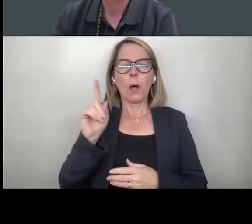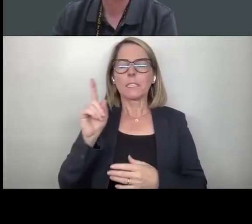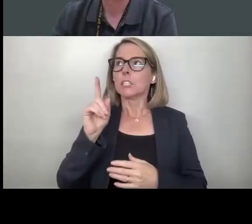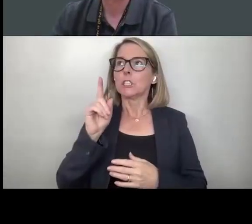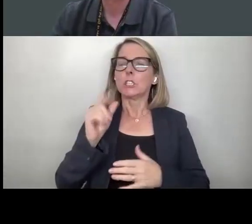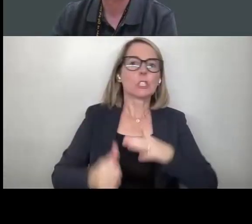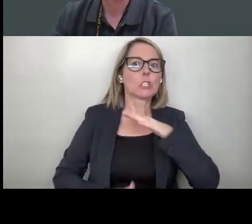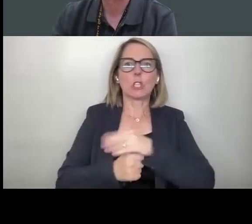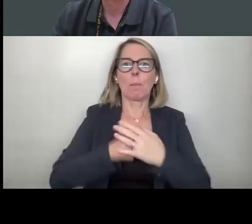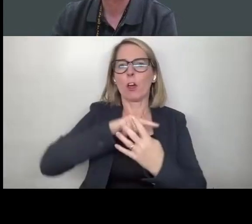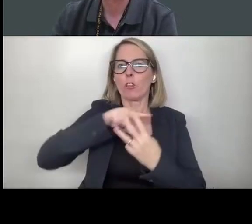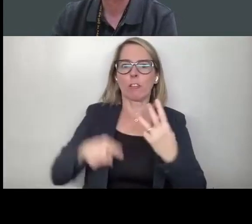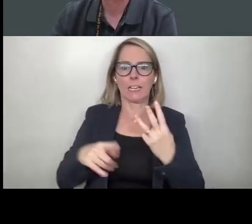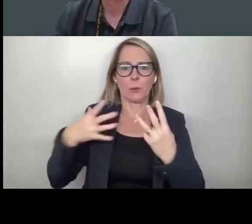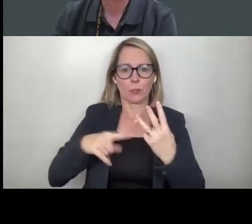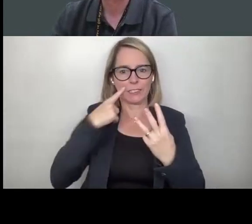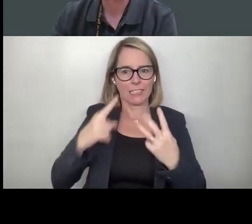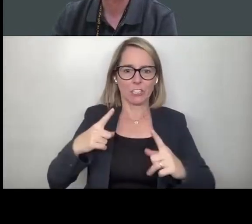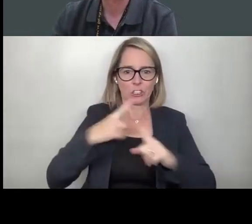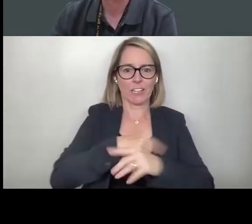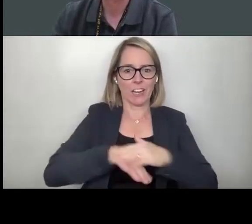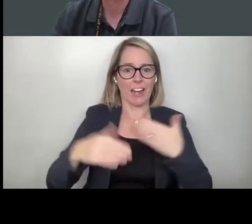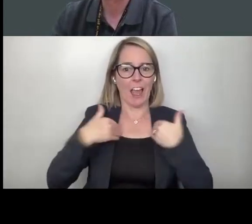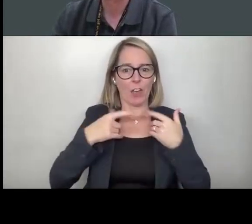Julian Trollor: Oh, thank you Anna. And just before I answer, could I just acknowledge I'm